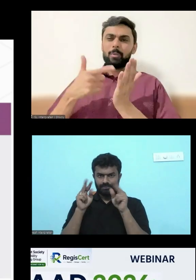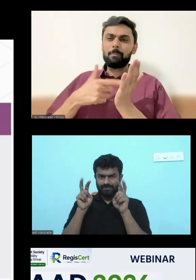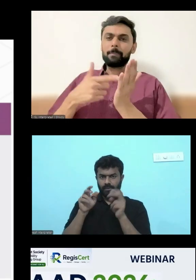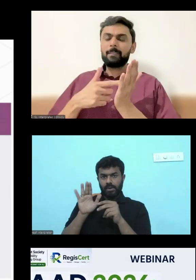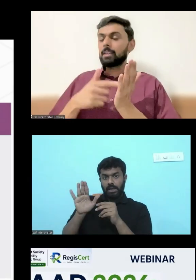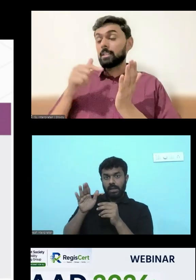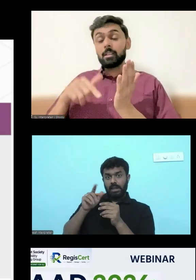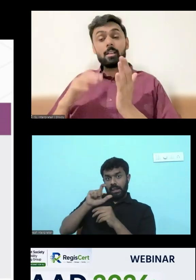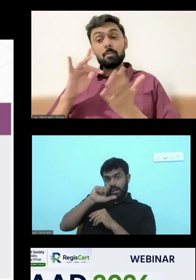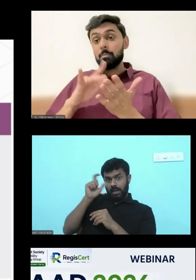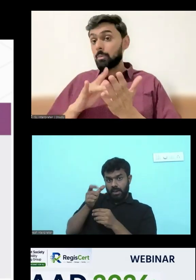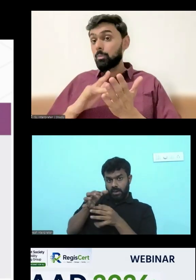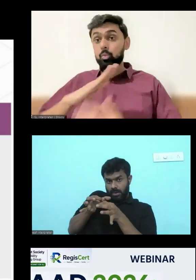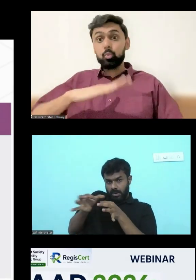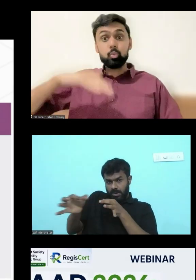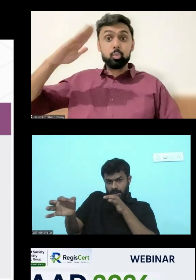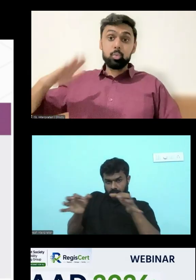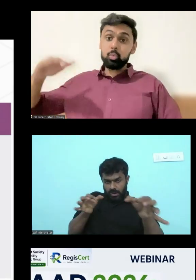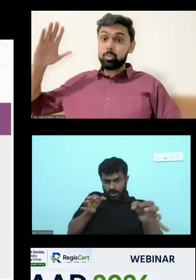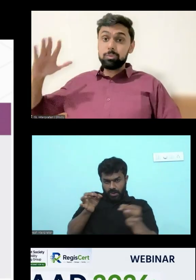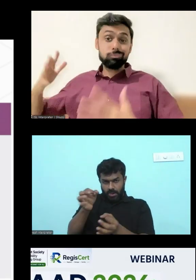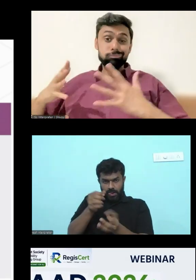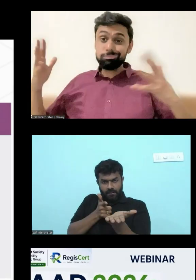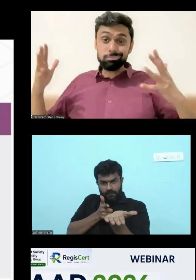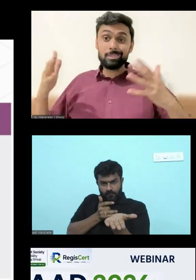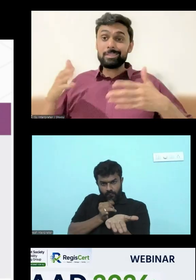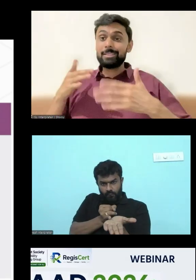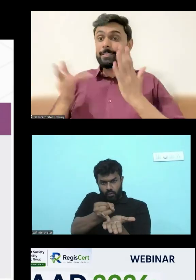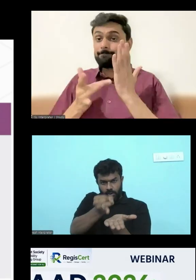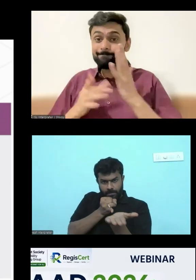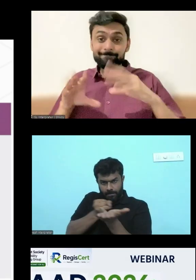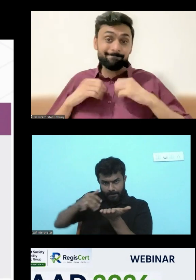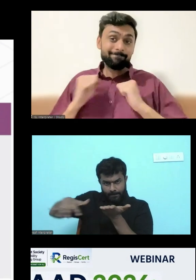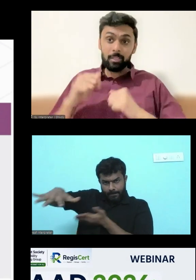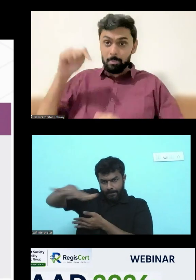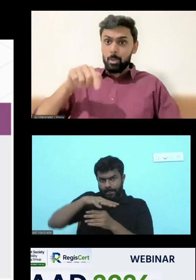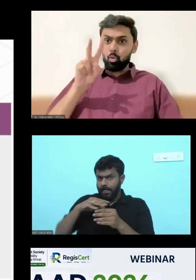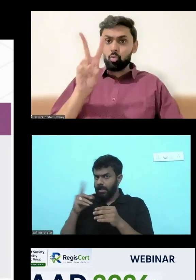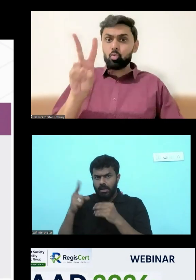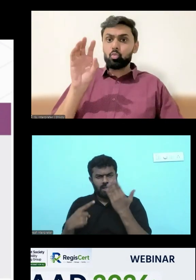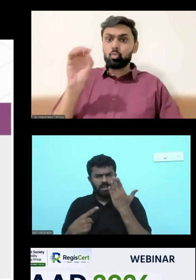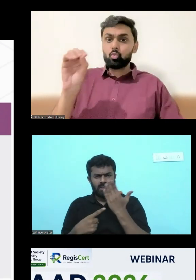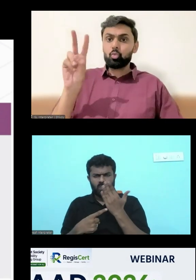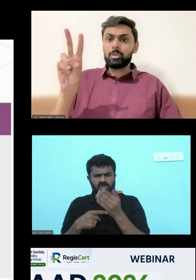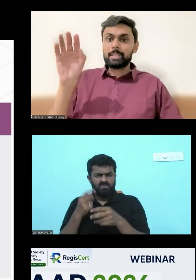for technology adoption. But our 2026 strategy focuses on different challenges.